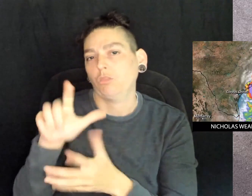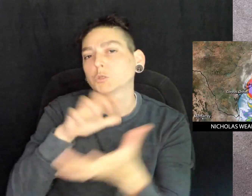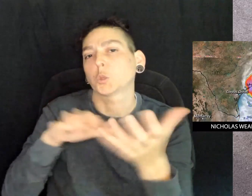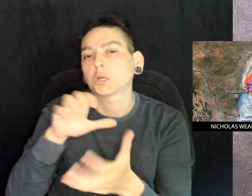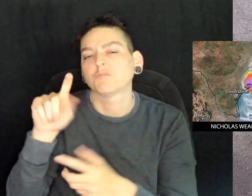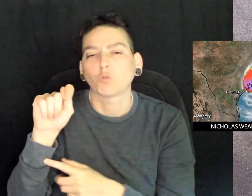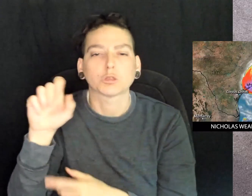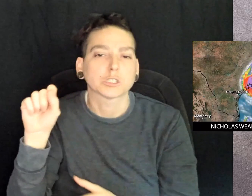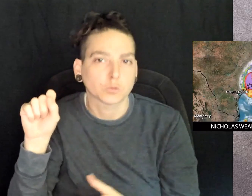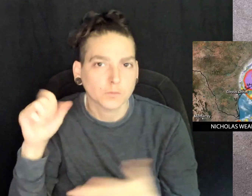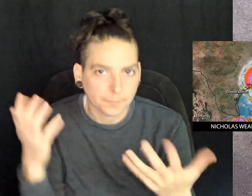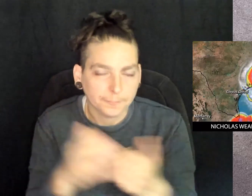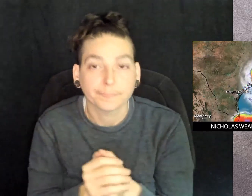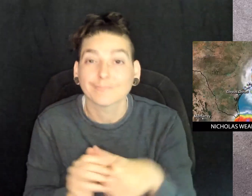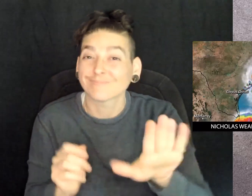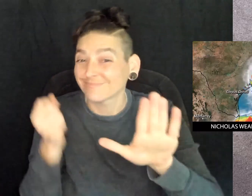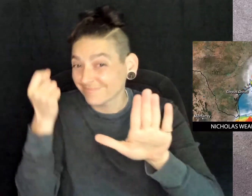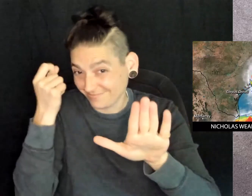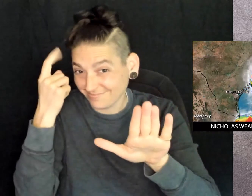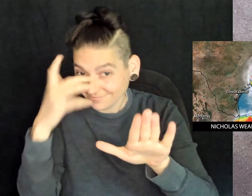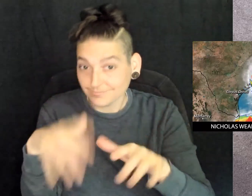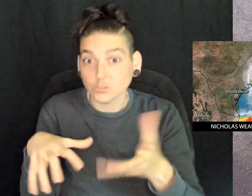then weakened back into a tropical storm